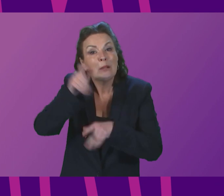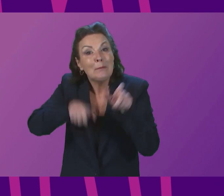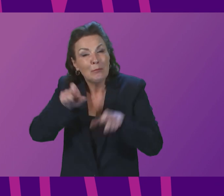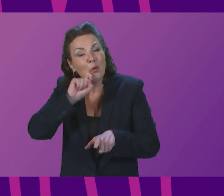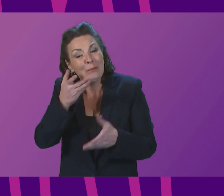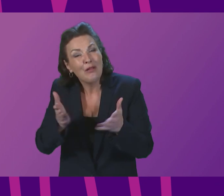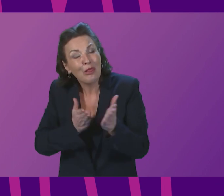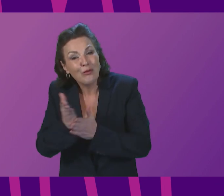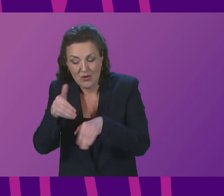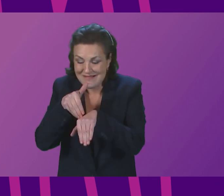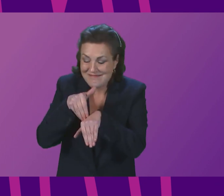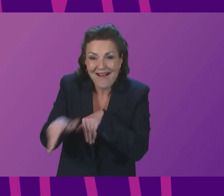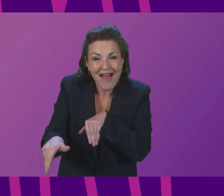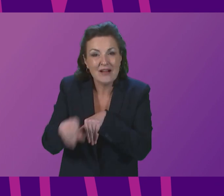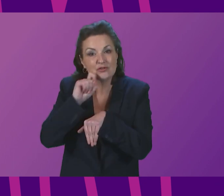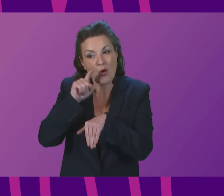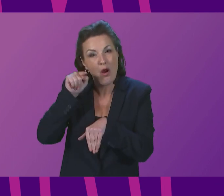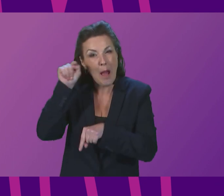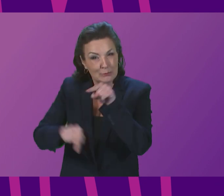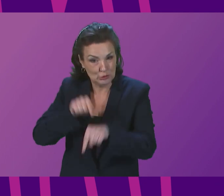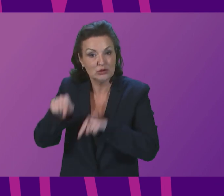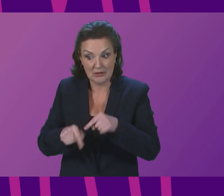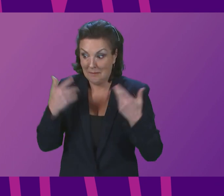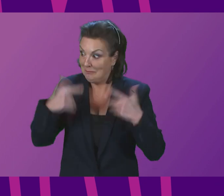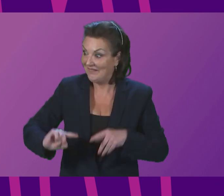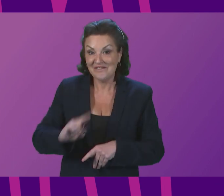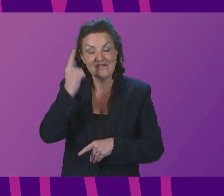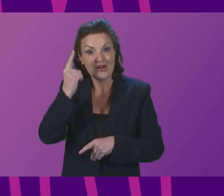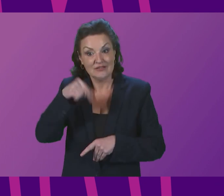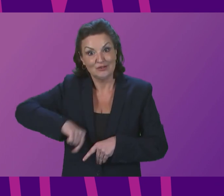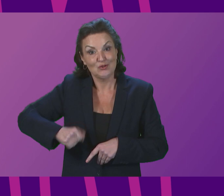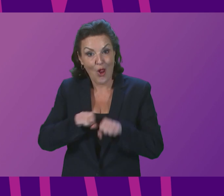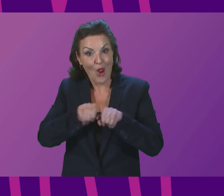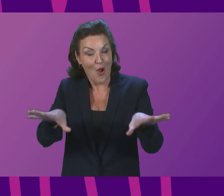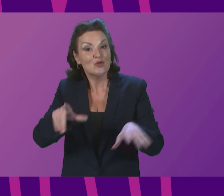It is the first service of its kind in Scotland and it has just launched, as a result of a